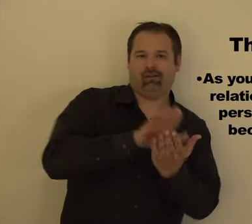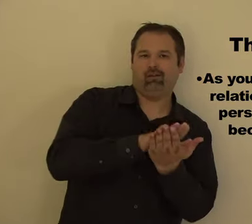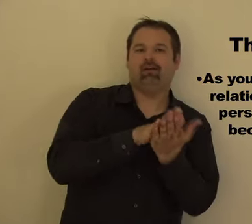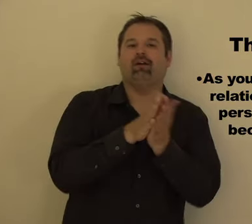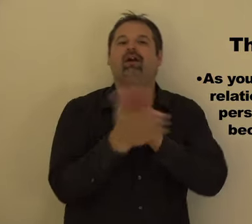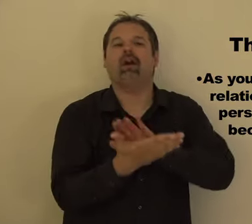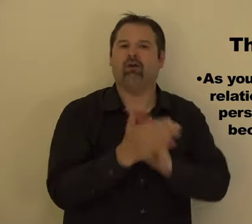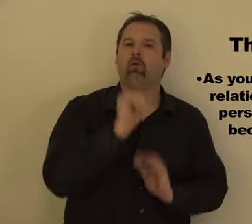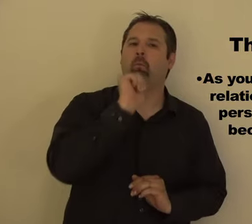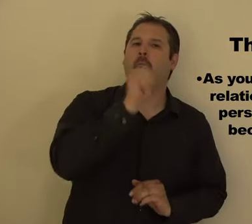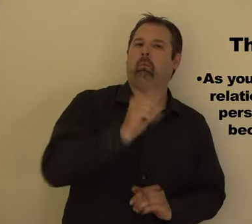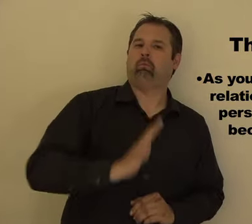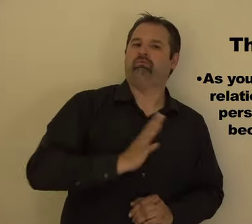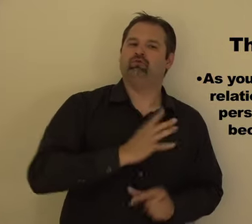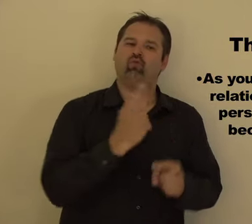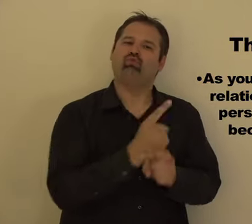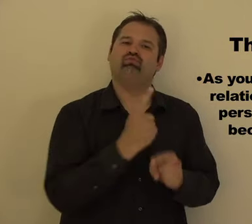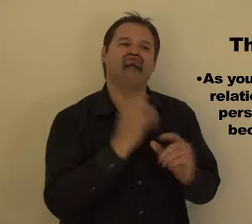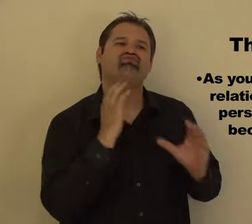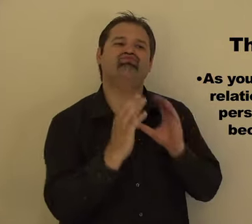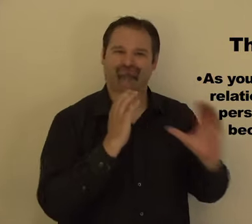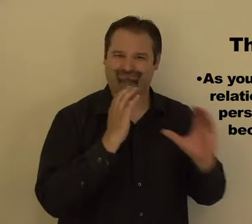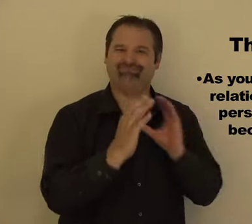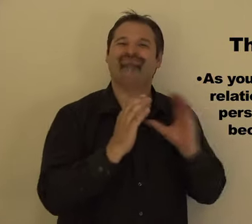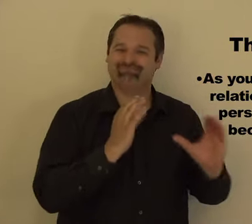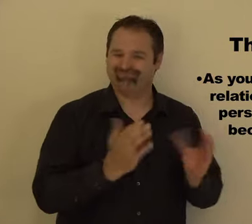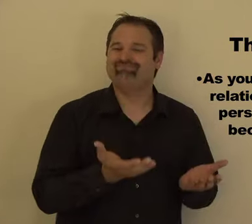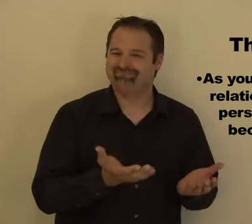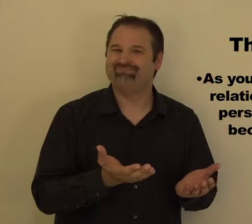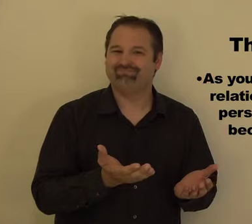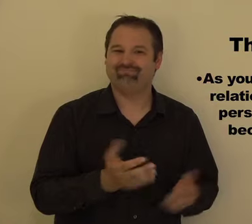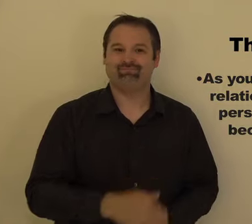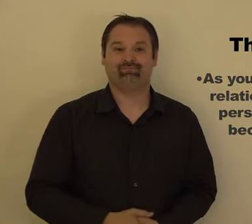When in doubt, write as if you were composing a formal letter